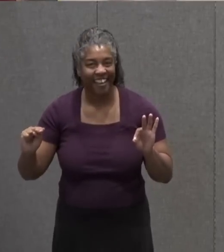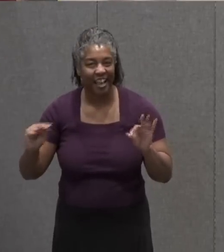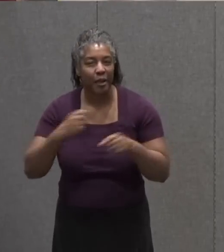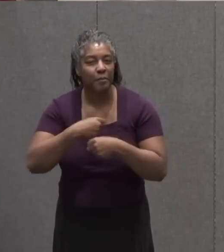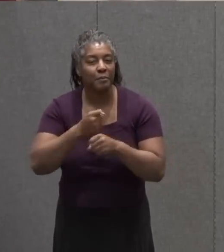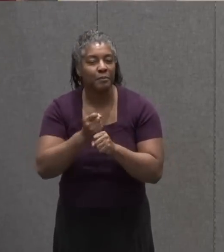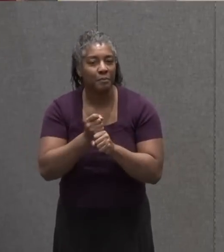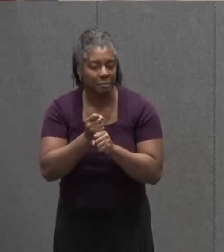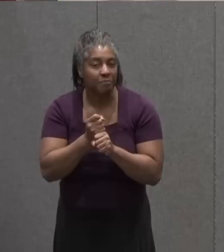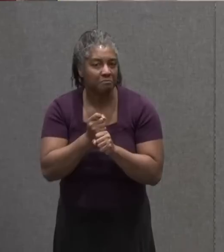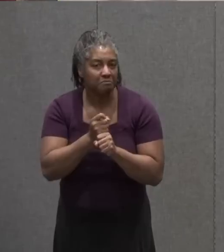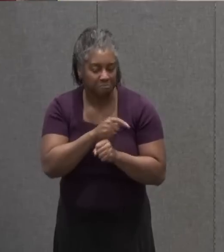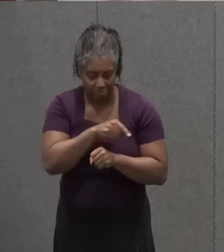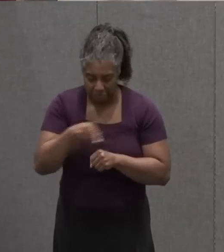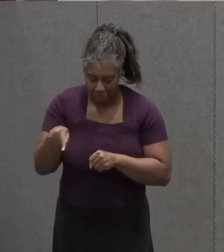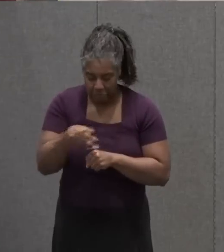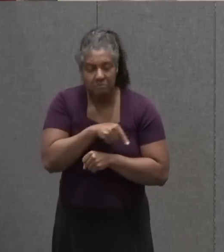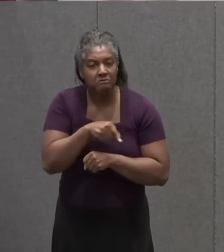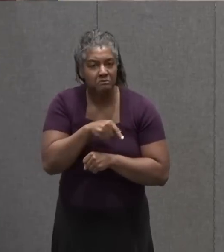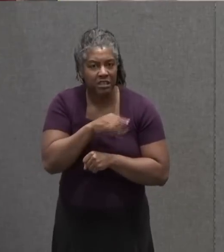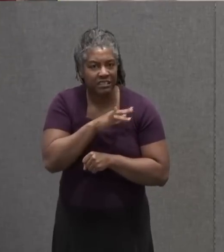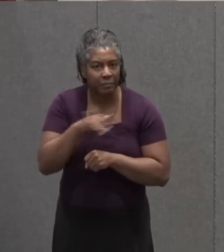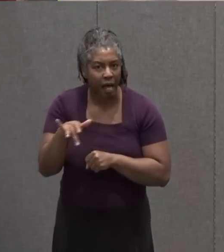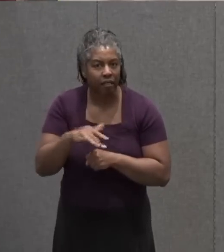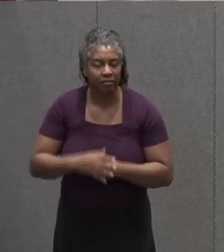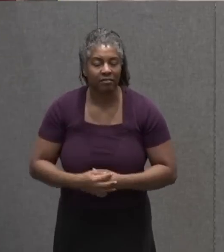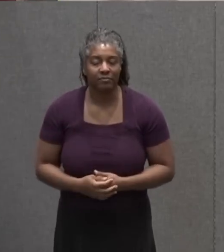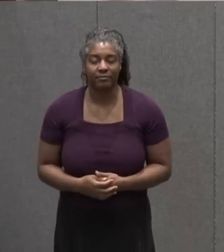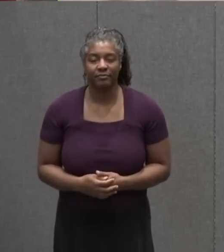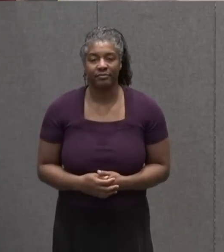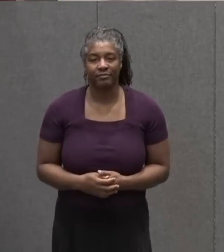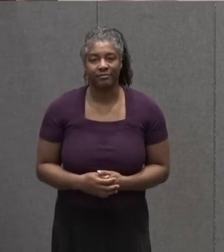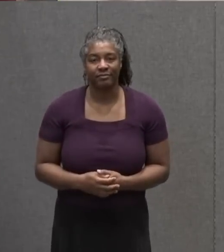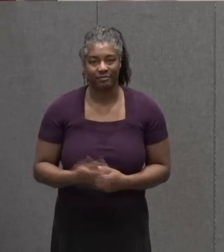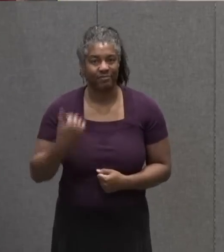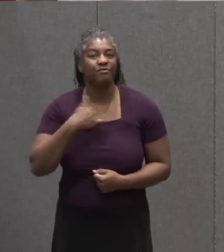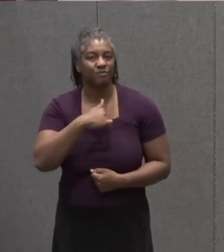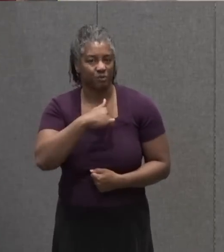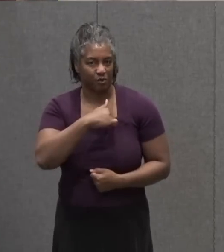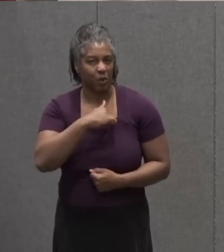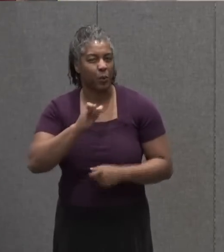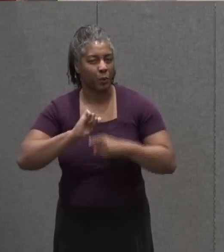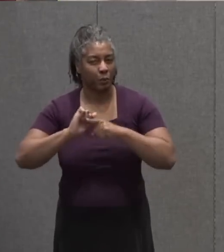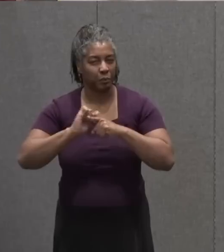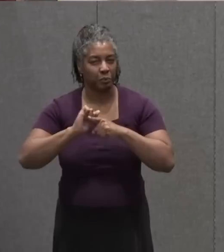letter cards to help build practicing letters and words.